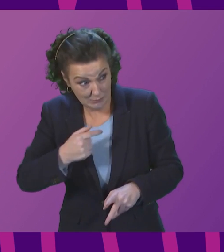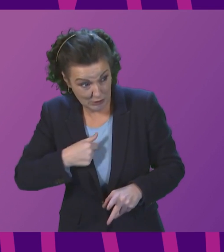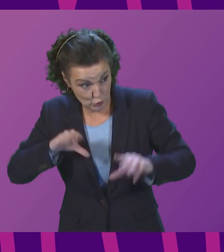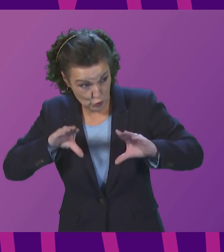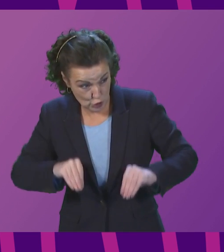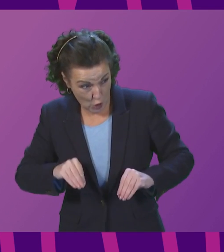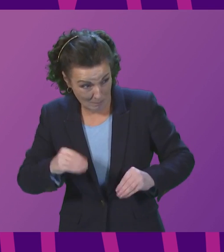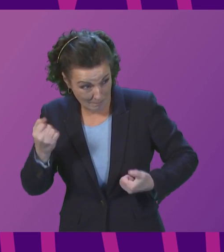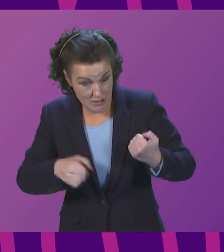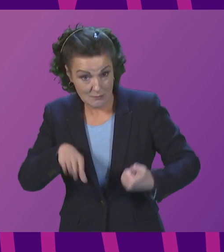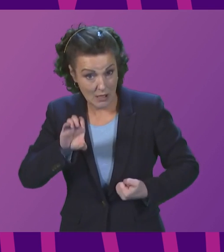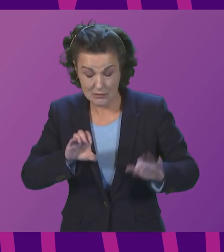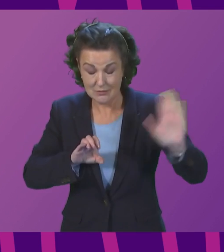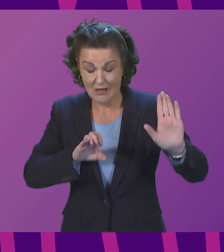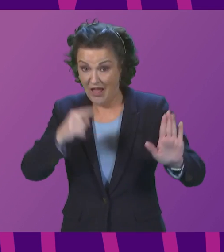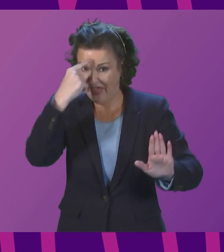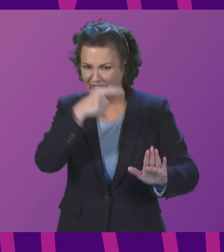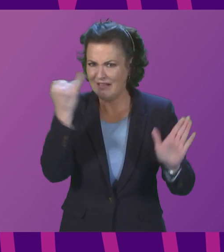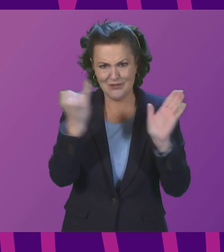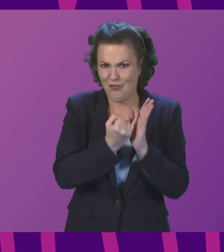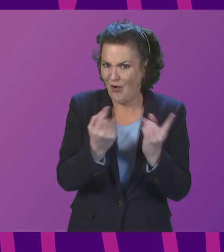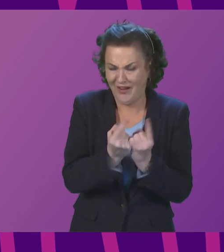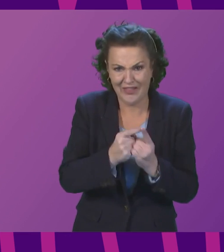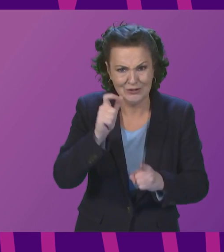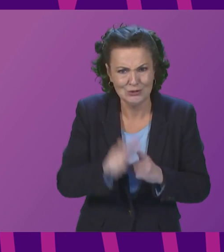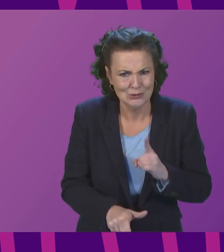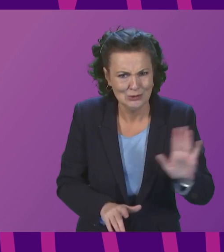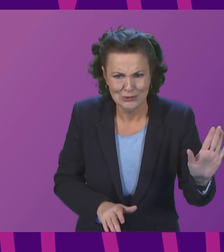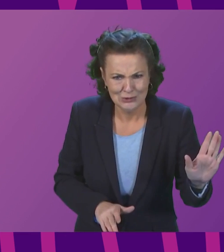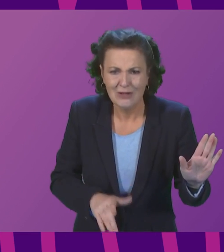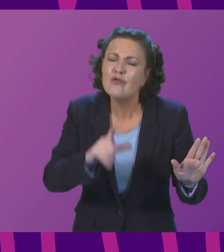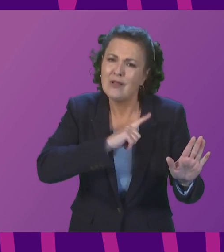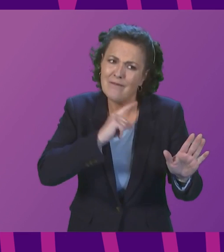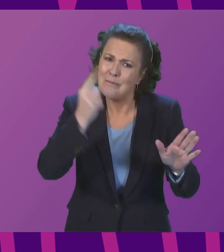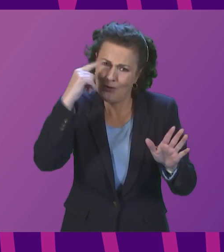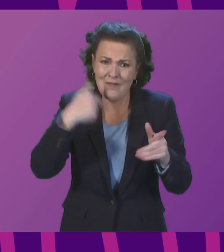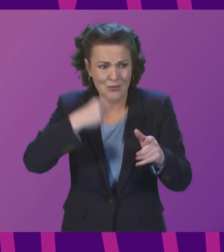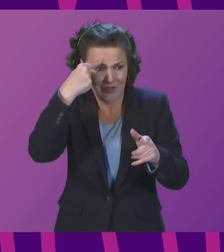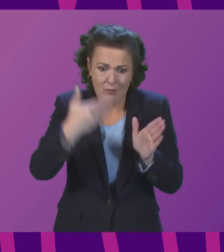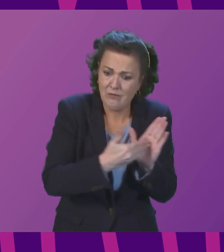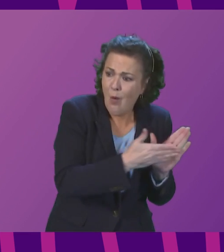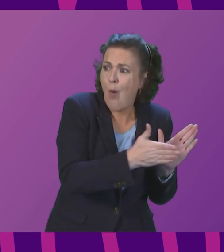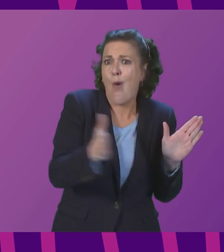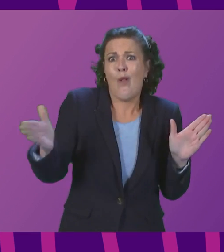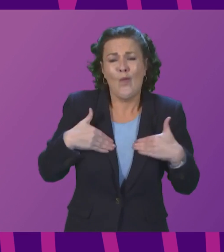I think that that would be the wrong thing to do for the broader wellbeing of our young people.